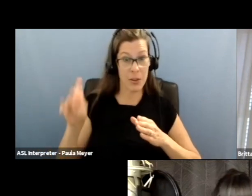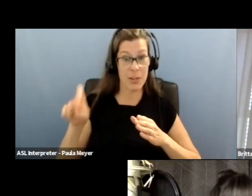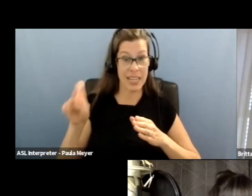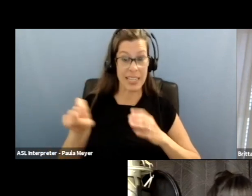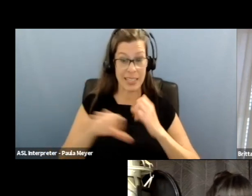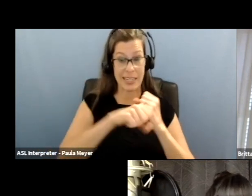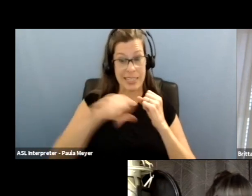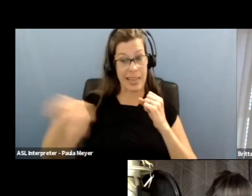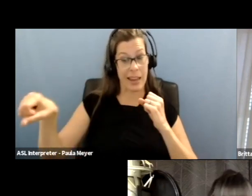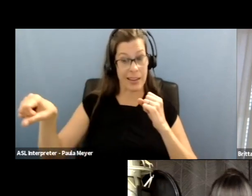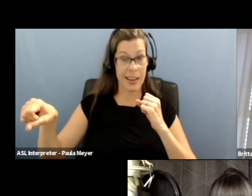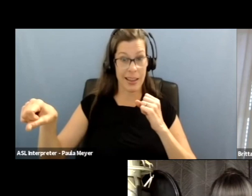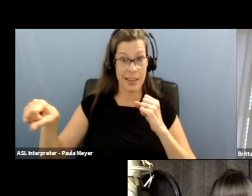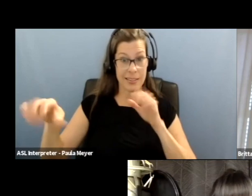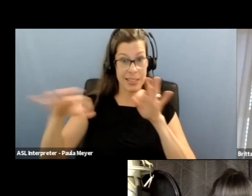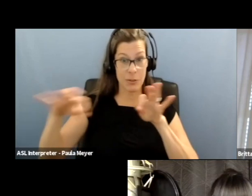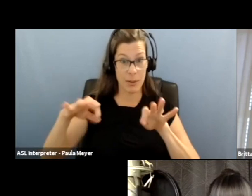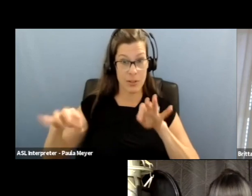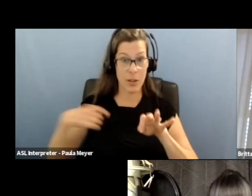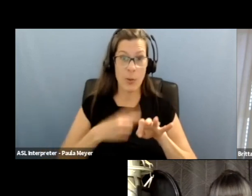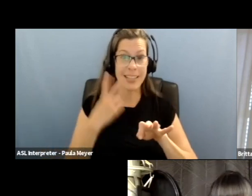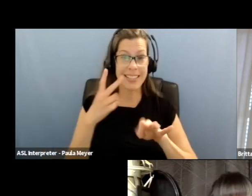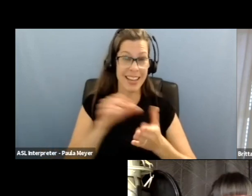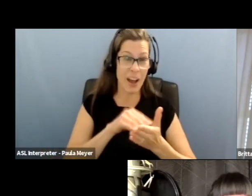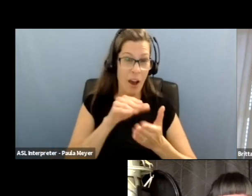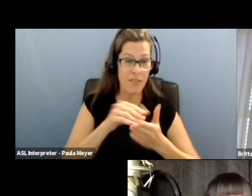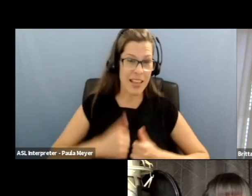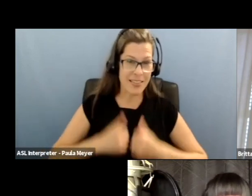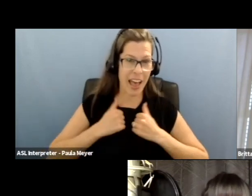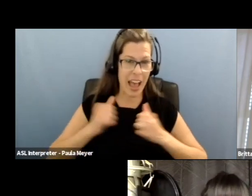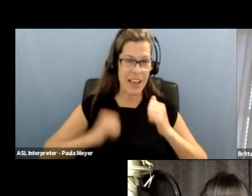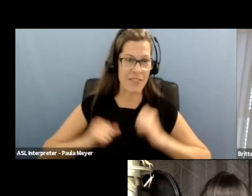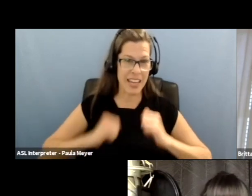we see this a lot with live theater and live performances. You have a pre show notes.